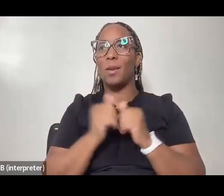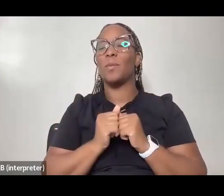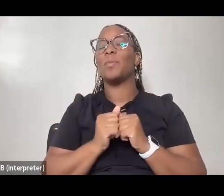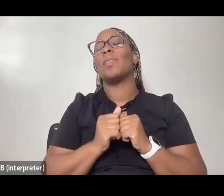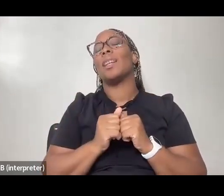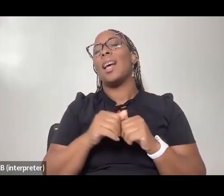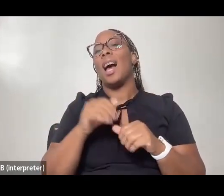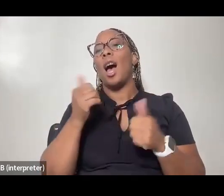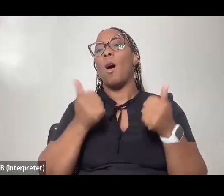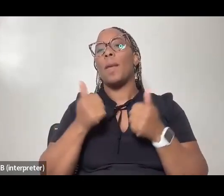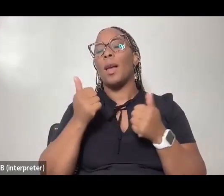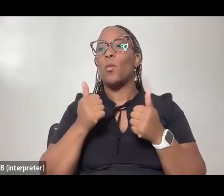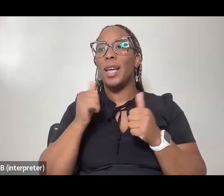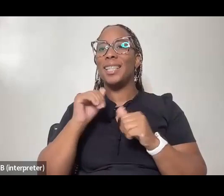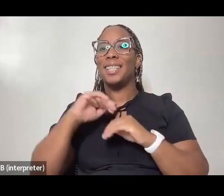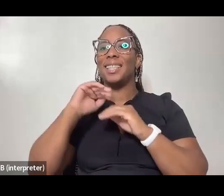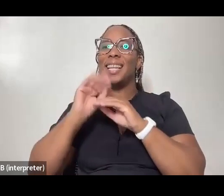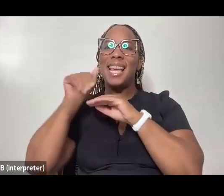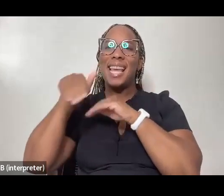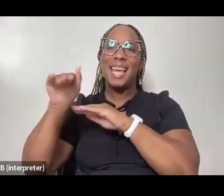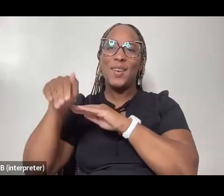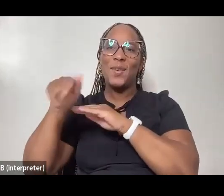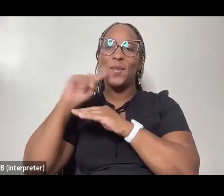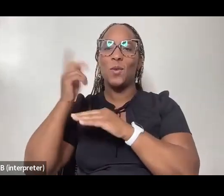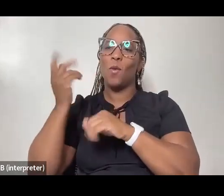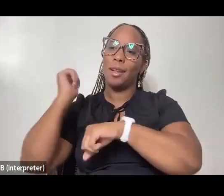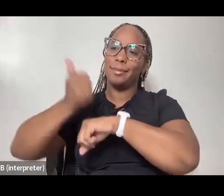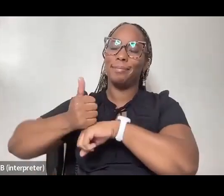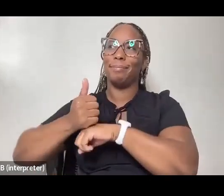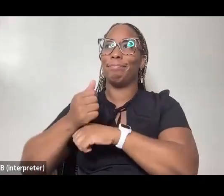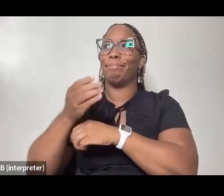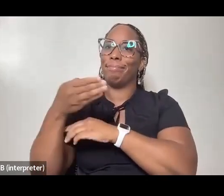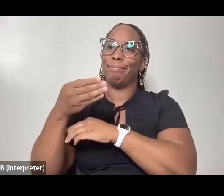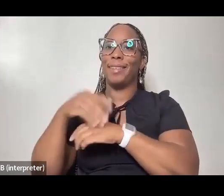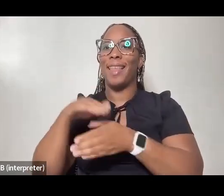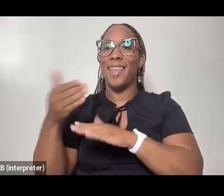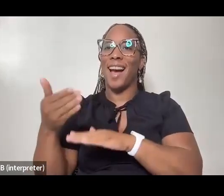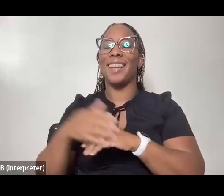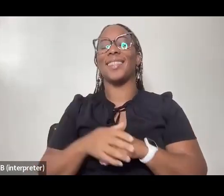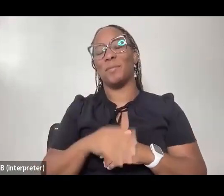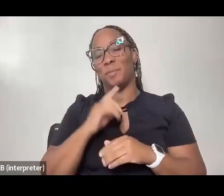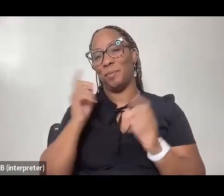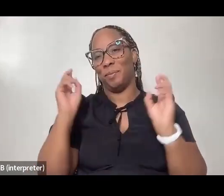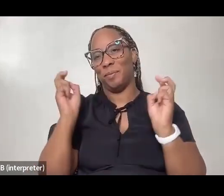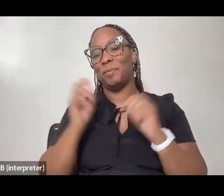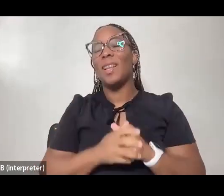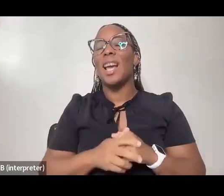to speak. And think about what events that absolutely need those live human captioners and which ones you